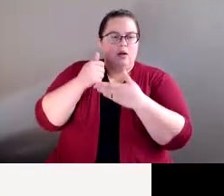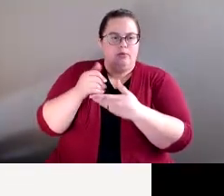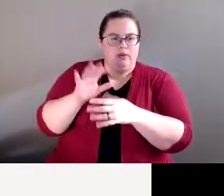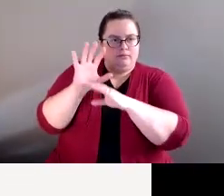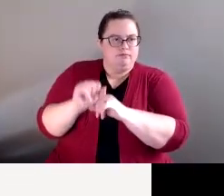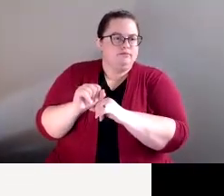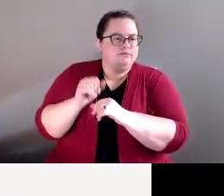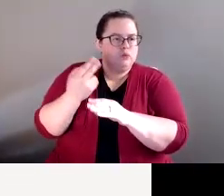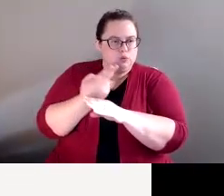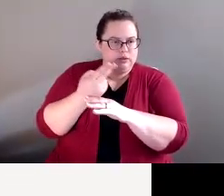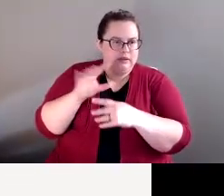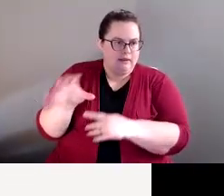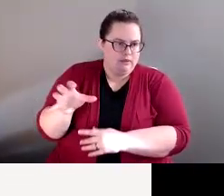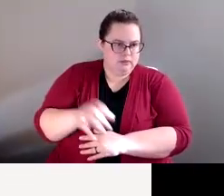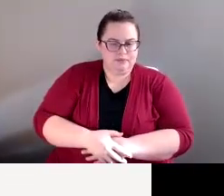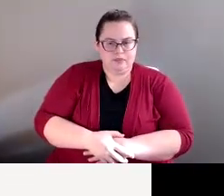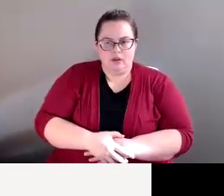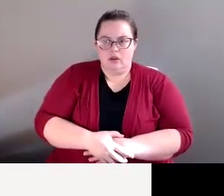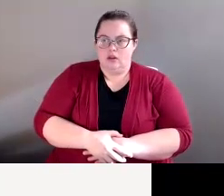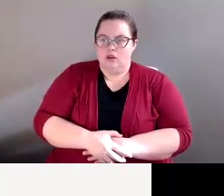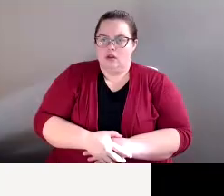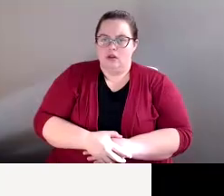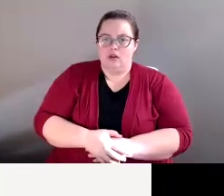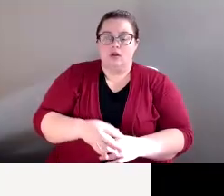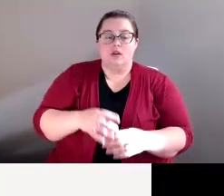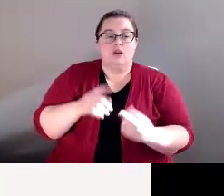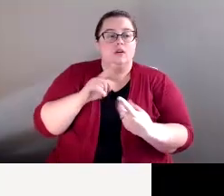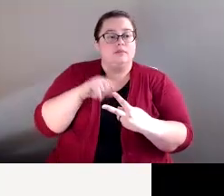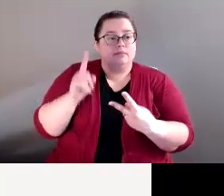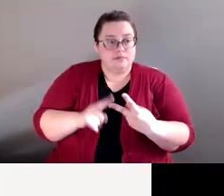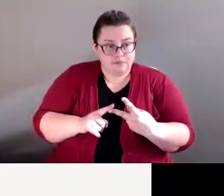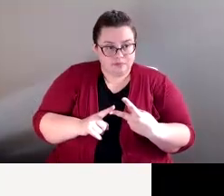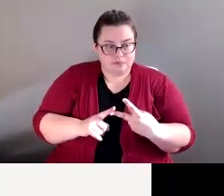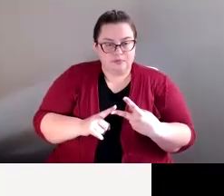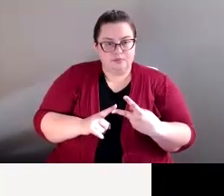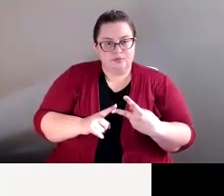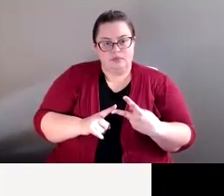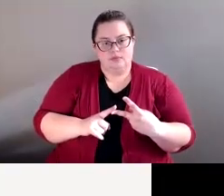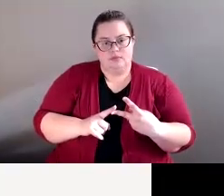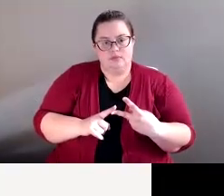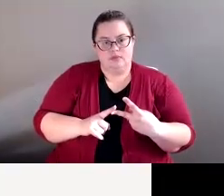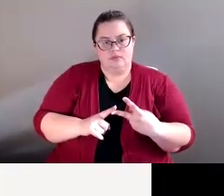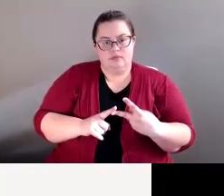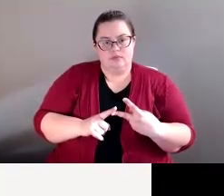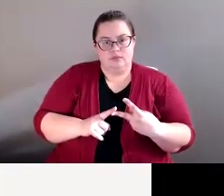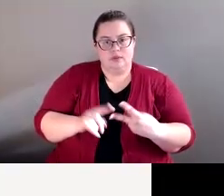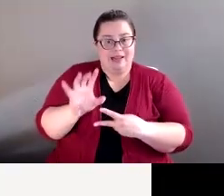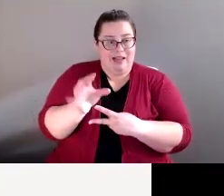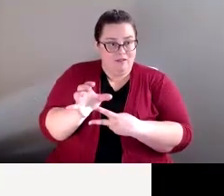In addition to Canvas, our contract also includes, 24/7 chat support.